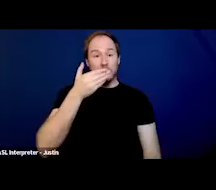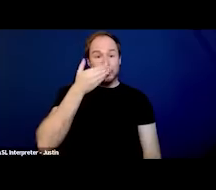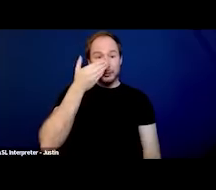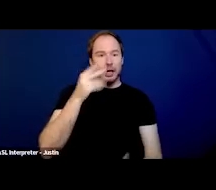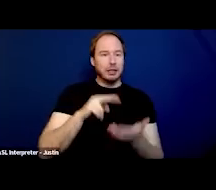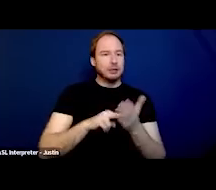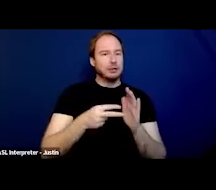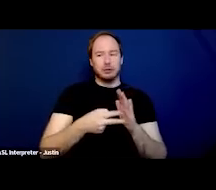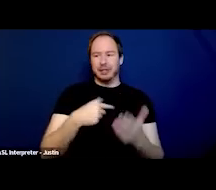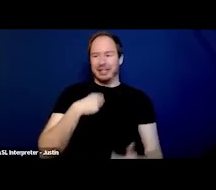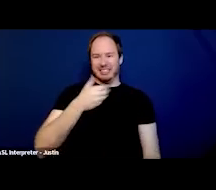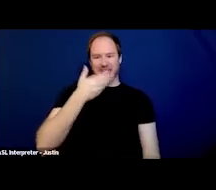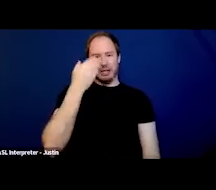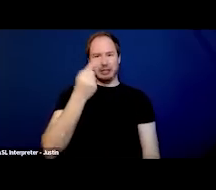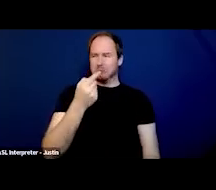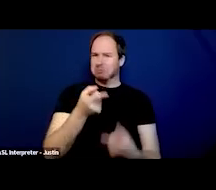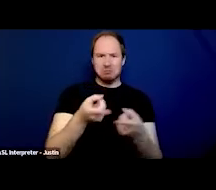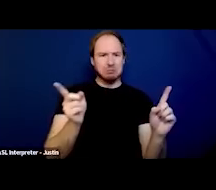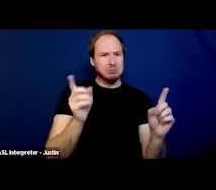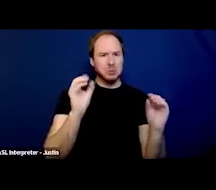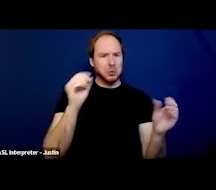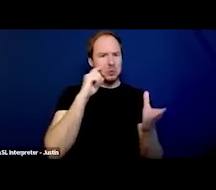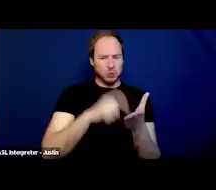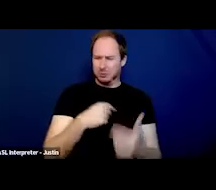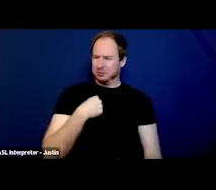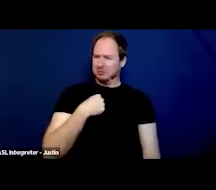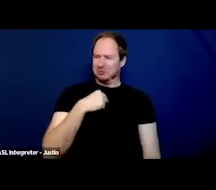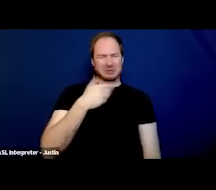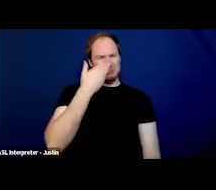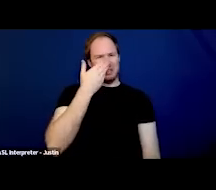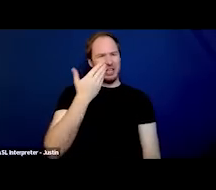smelling something that there isn't an external stimulus for to actually cause a smell.